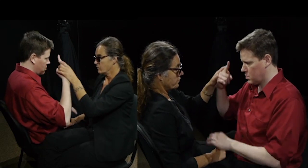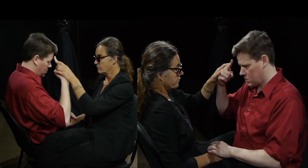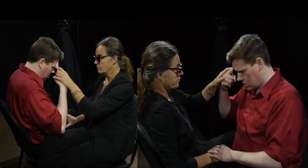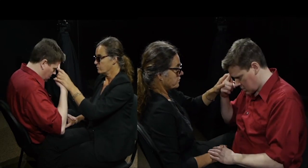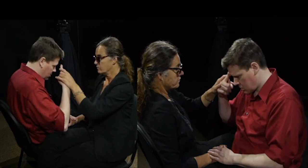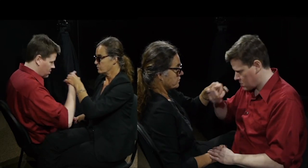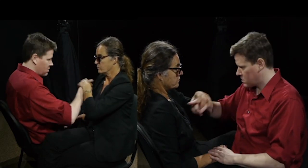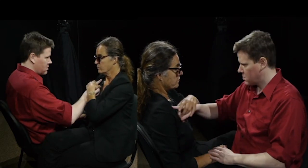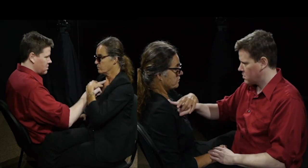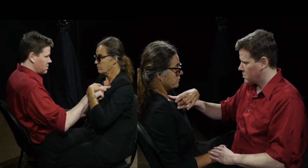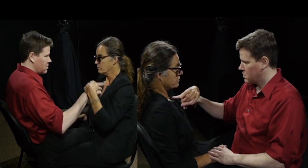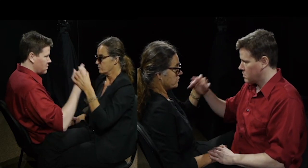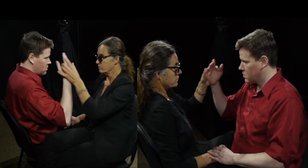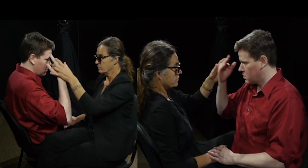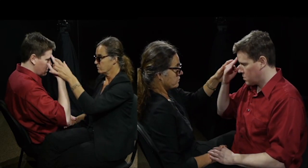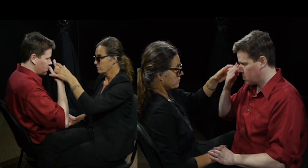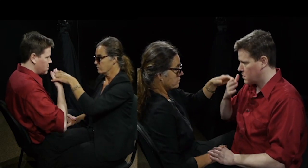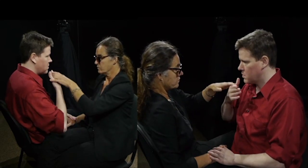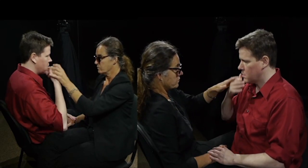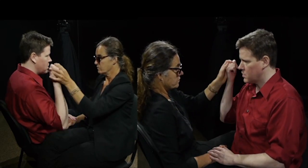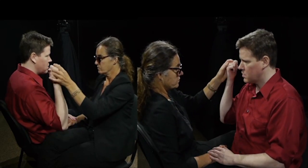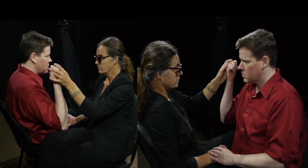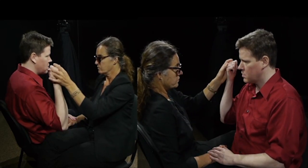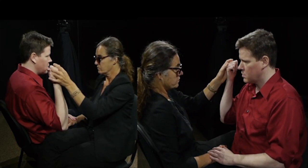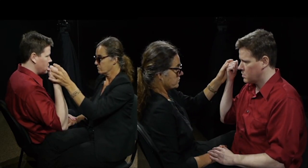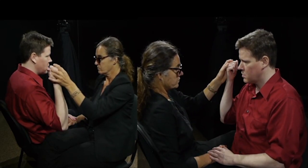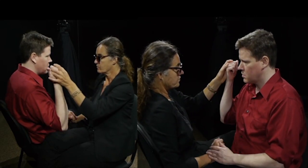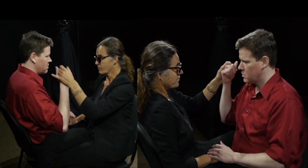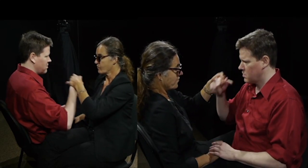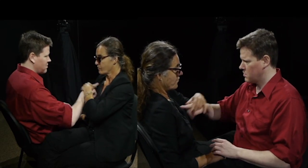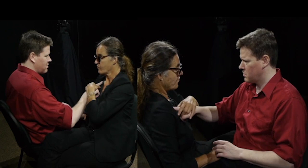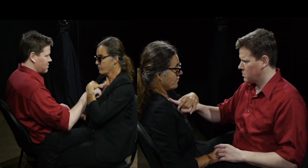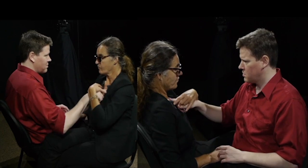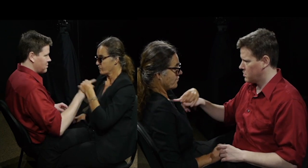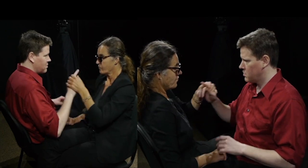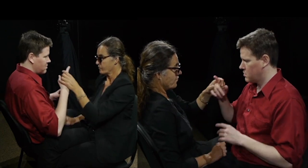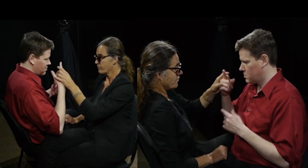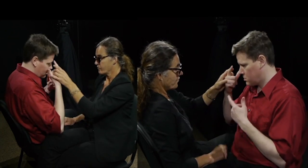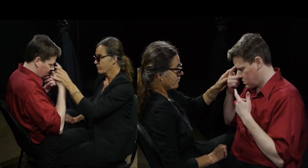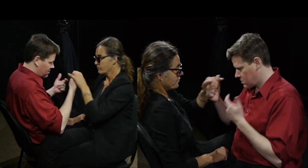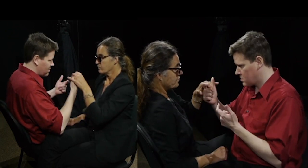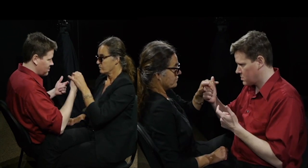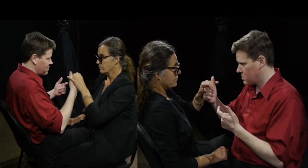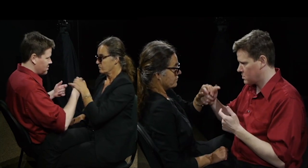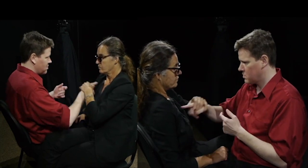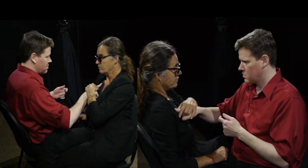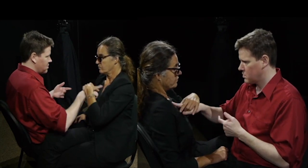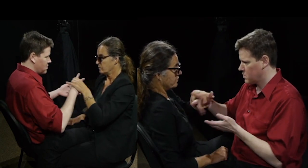The hearing and sighted professionals rely on the great fallacy that you can go to college,